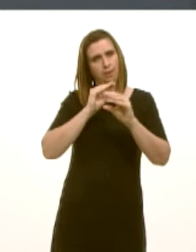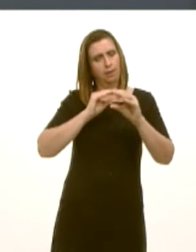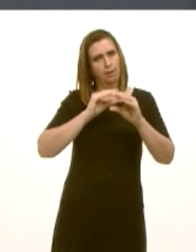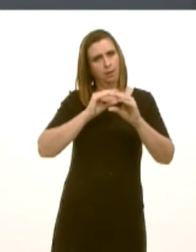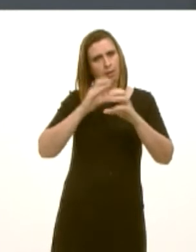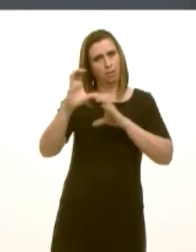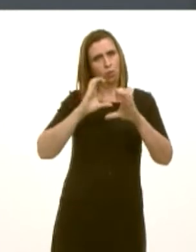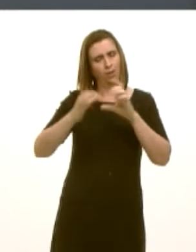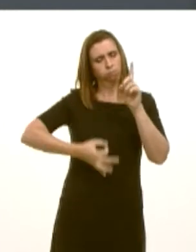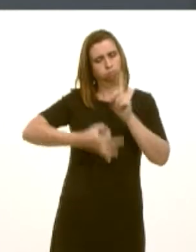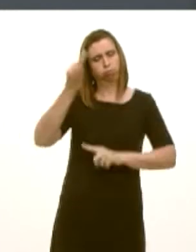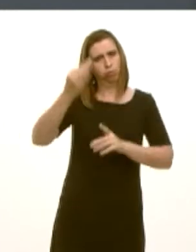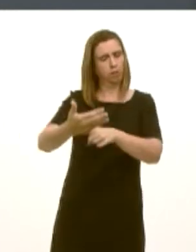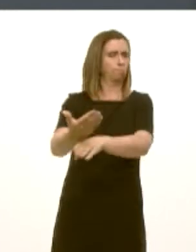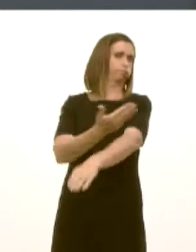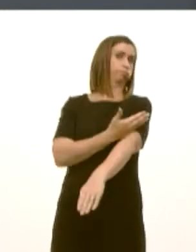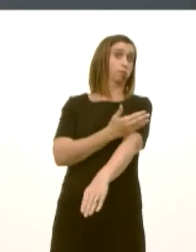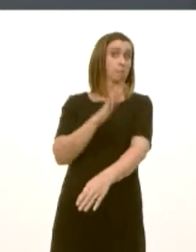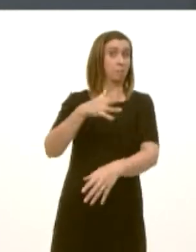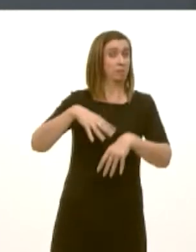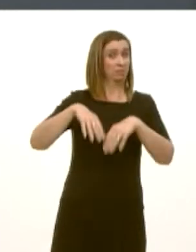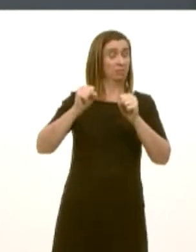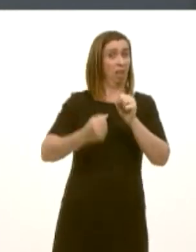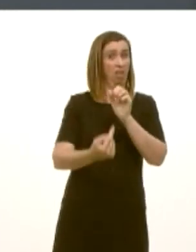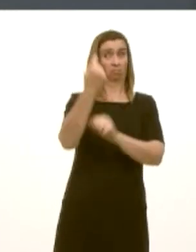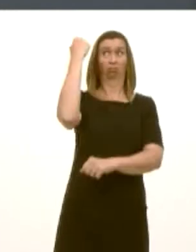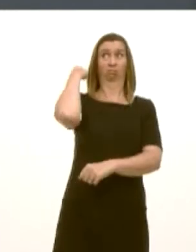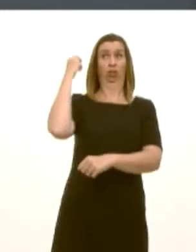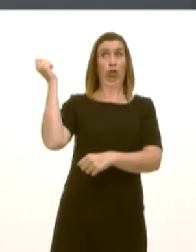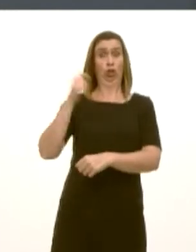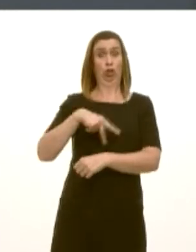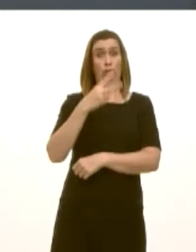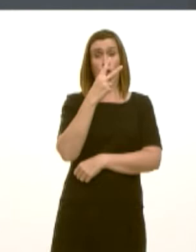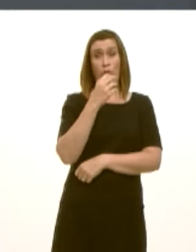and local residents and businesses, perhaps beginning as early as the beginning of 2006,